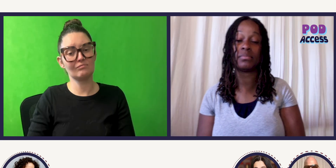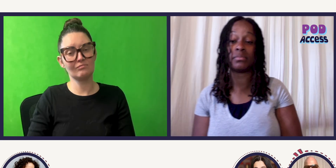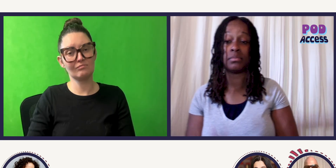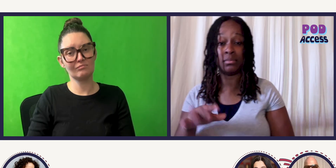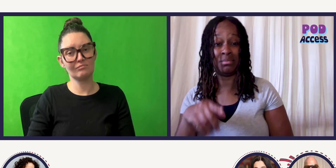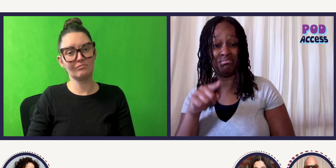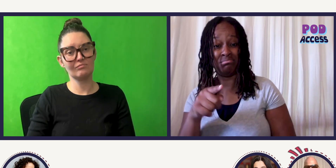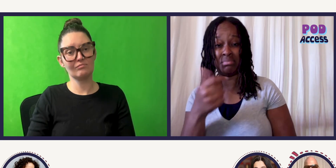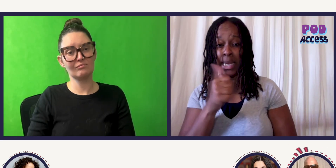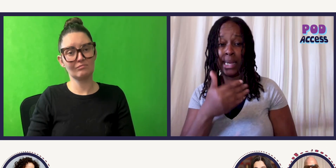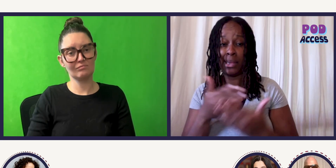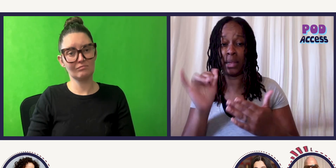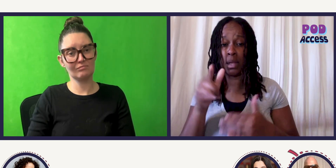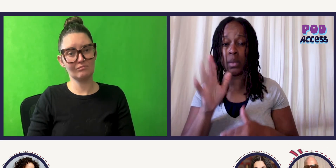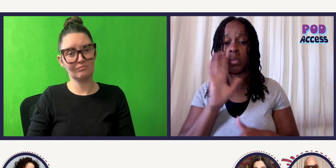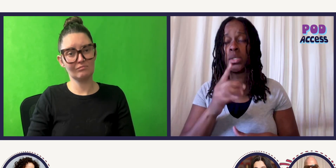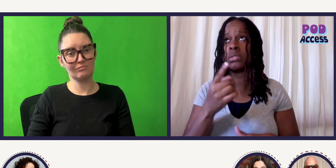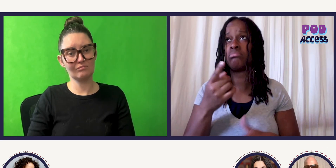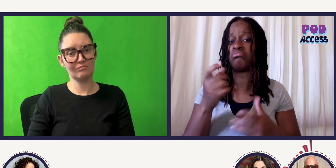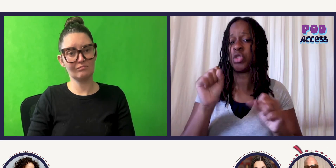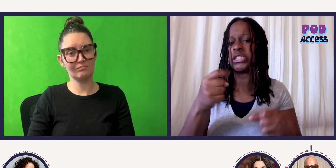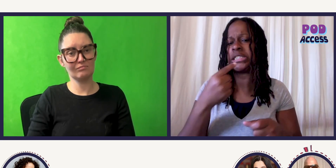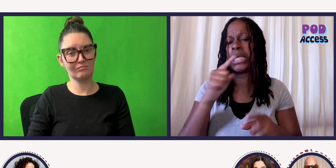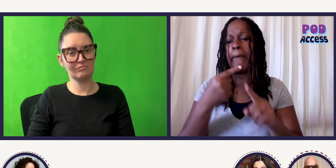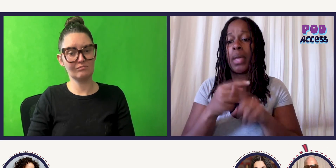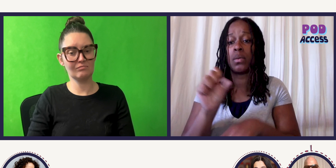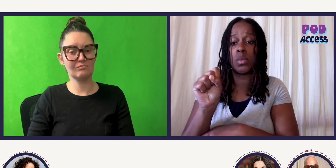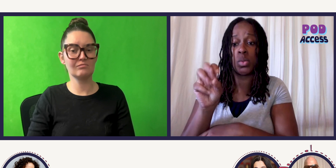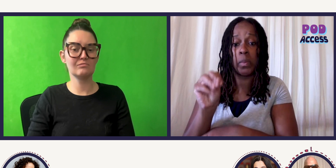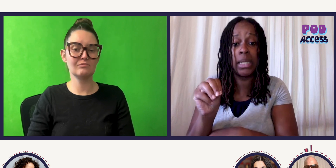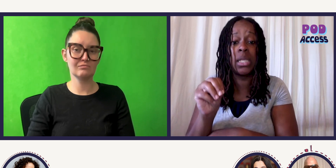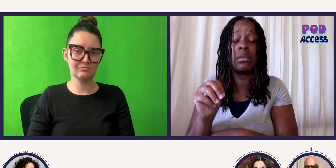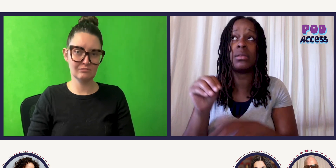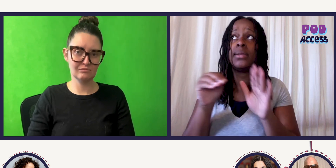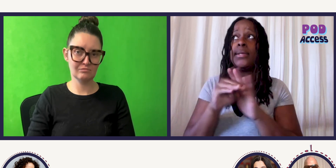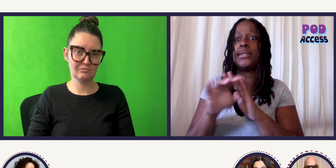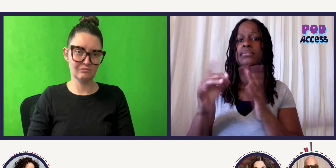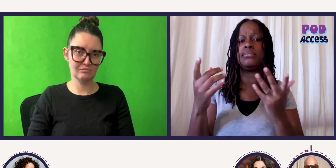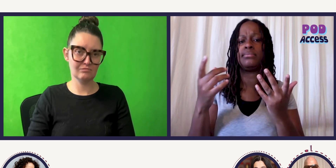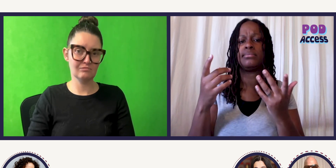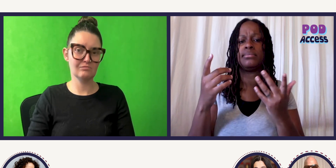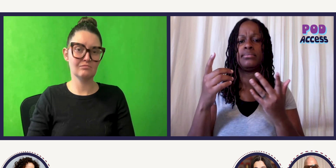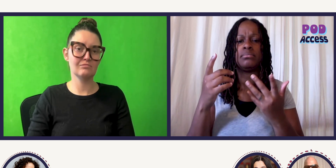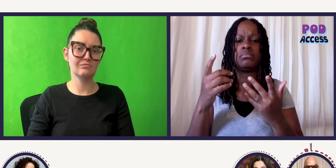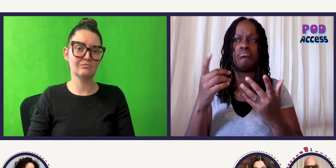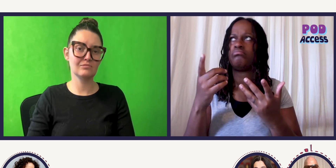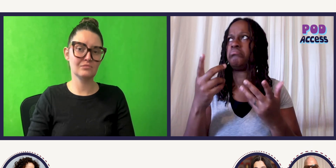Is there anything that you could say about social media in terms of including that in the brand and how that incorporates with branding?